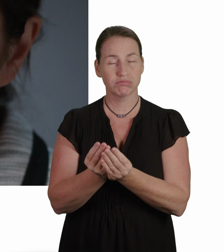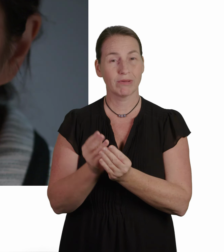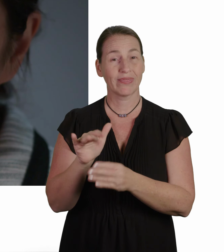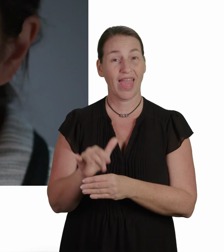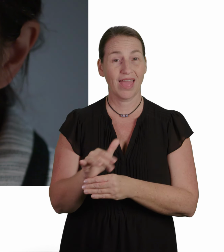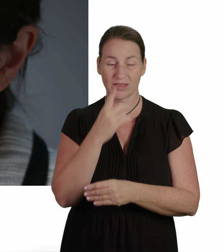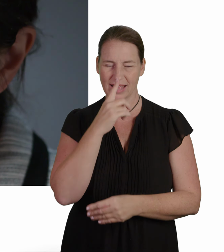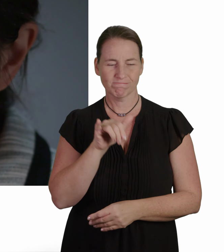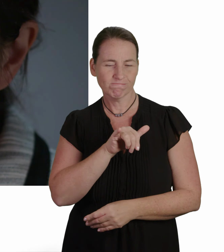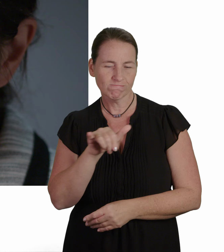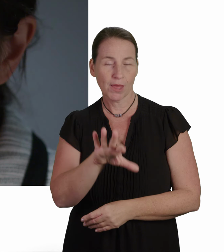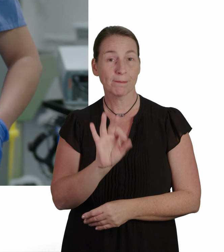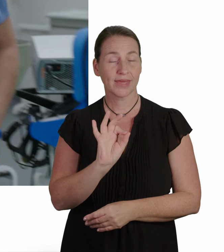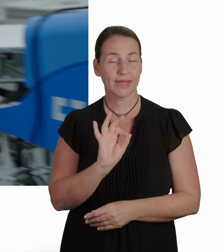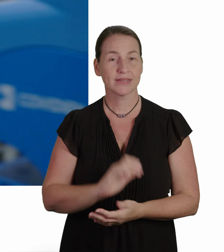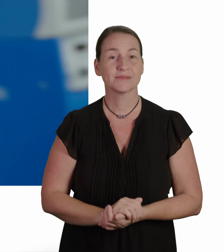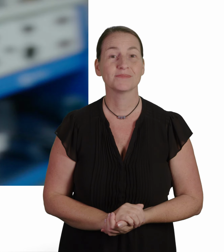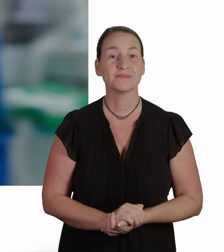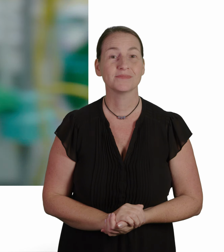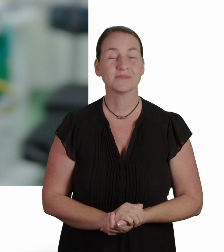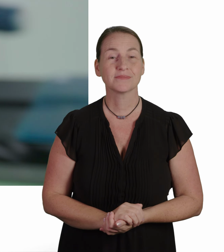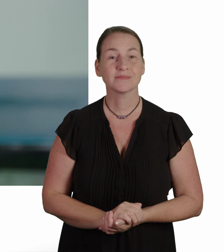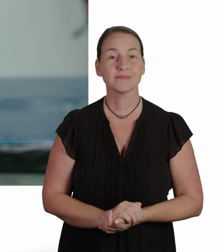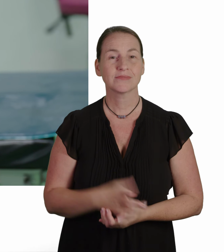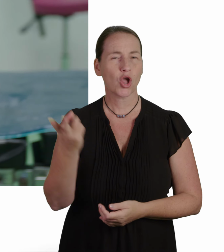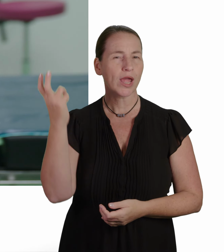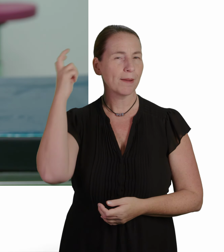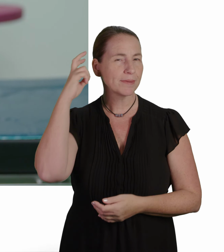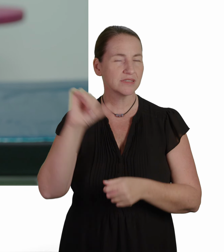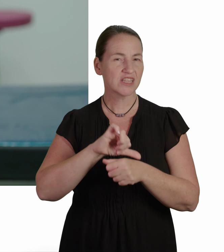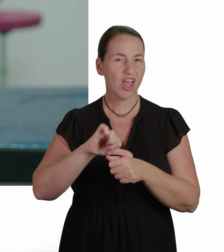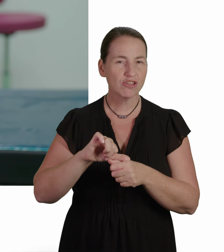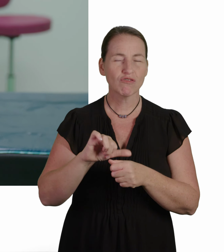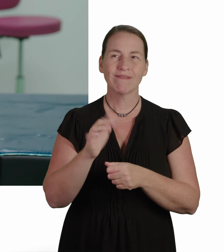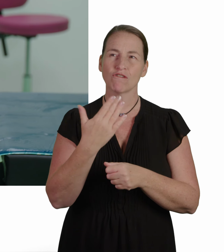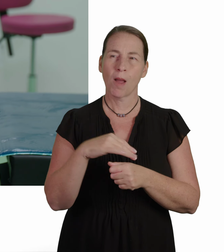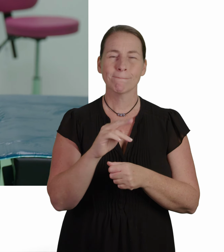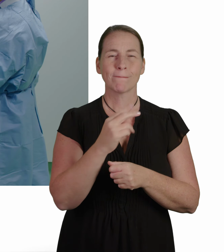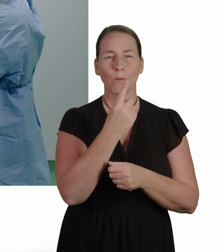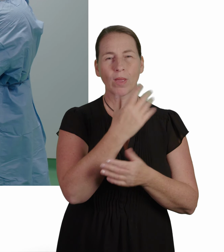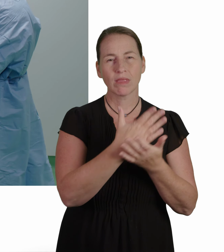You choose whatever suits you. Cochlear implant surgery on average takes between an hour and a half